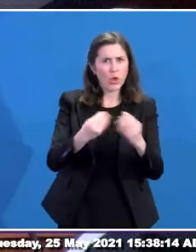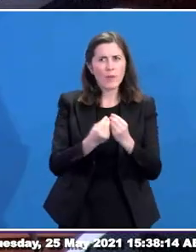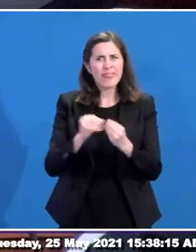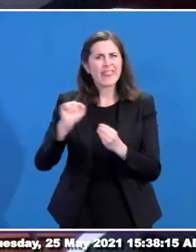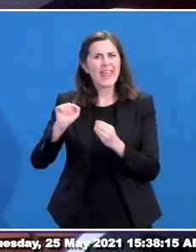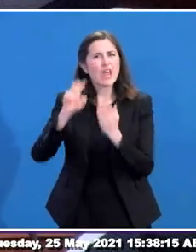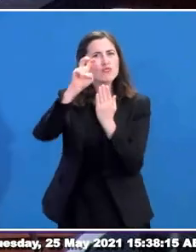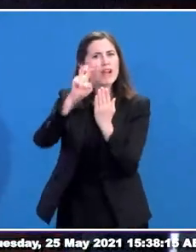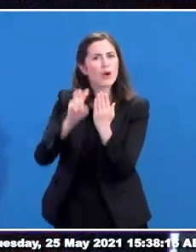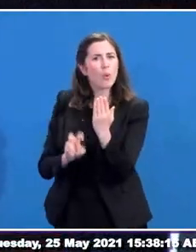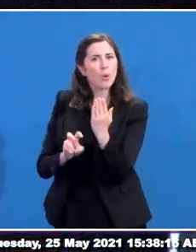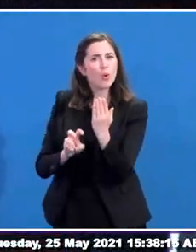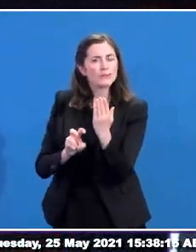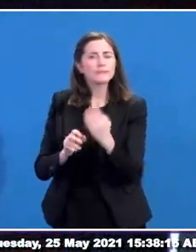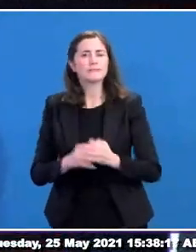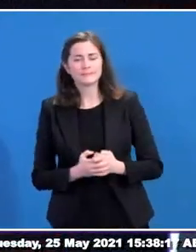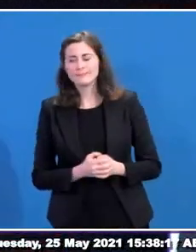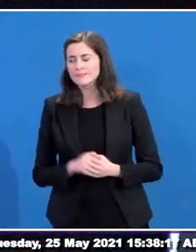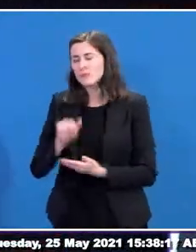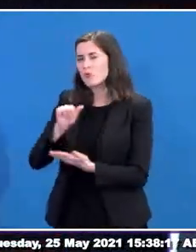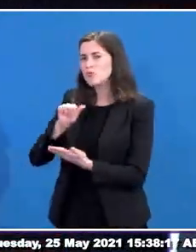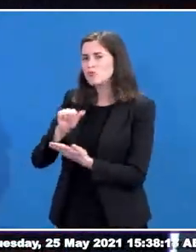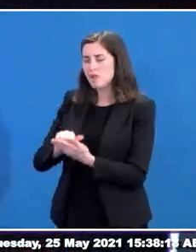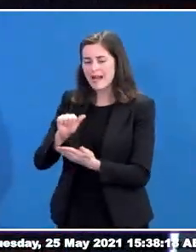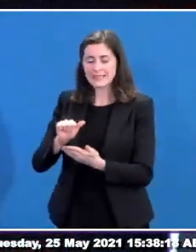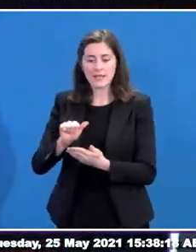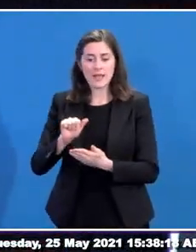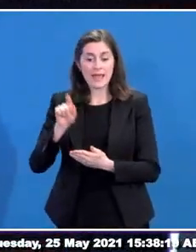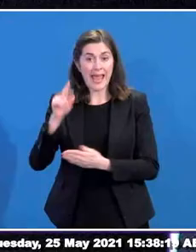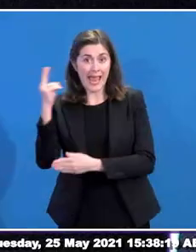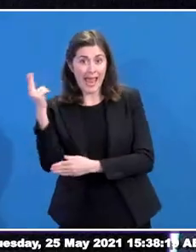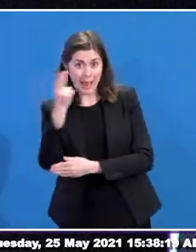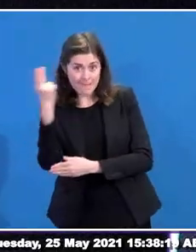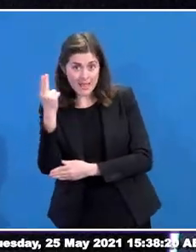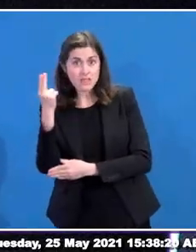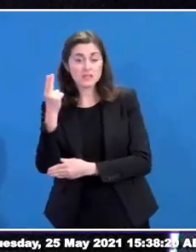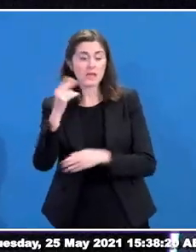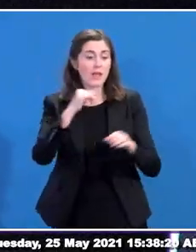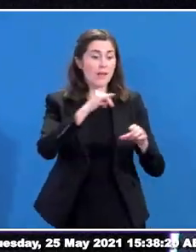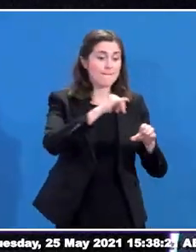There was a difference between the ambulance, medical and police reports.